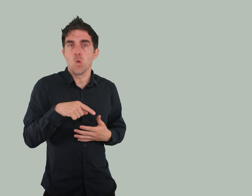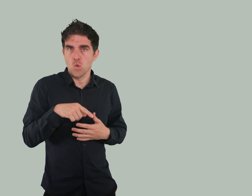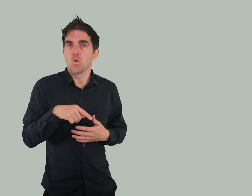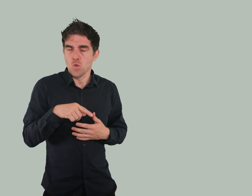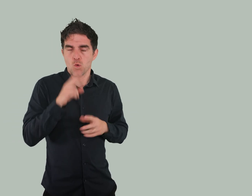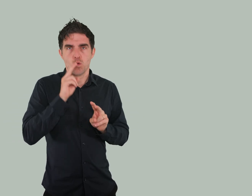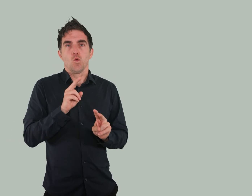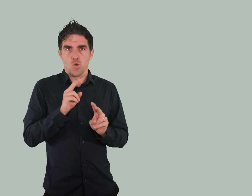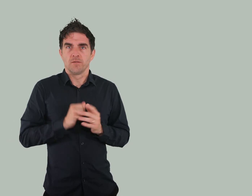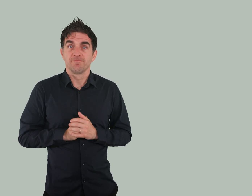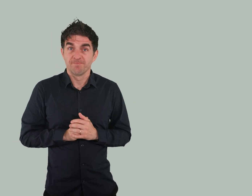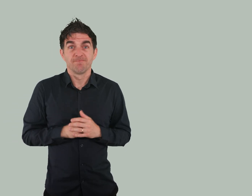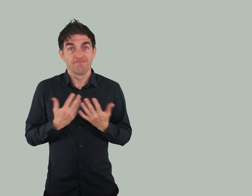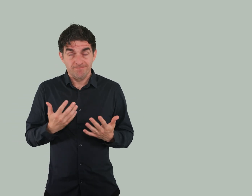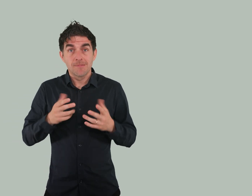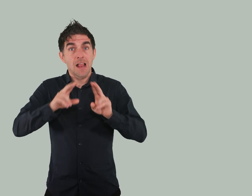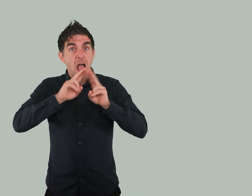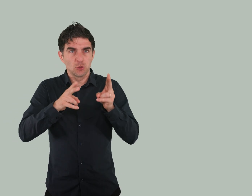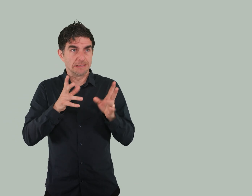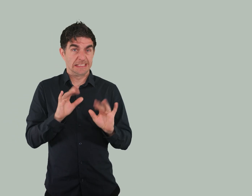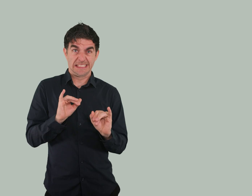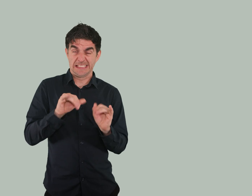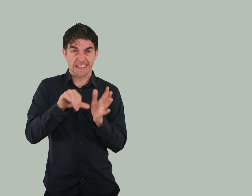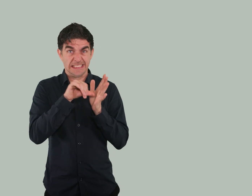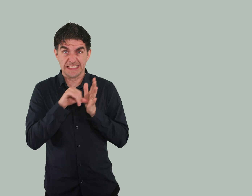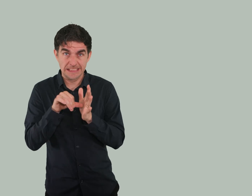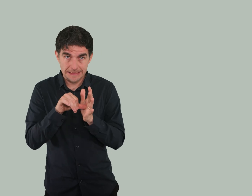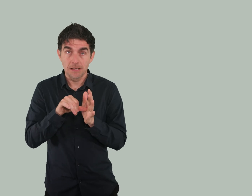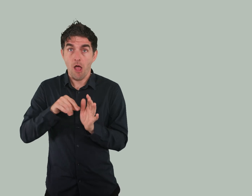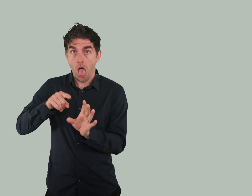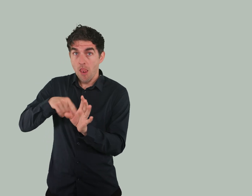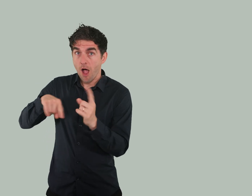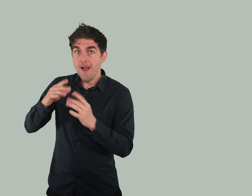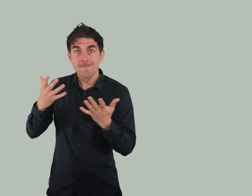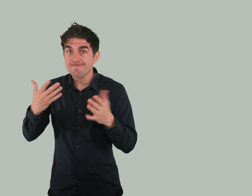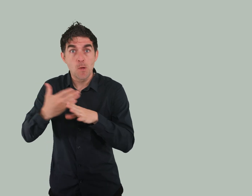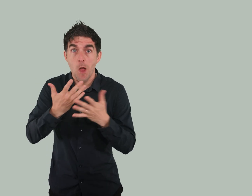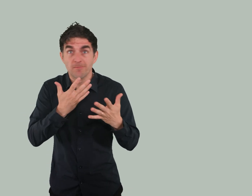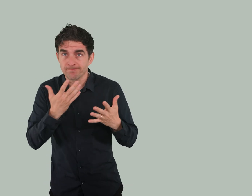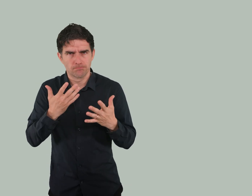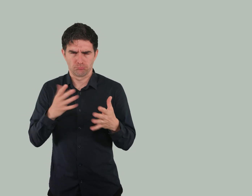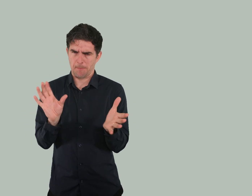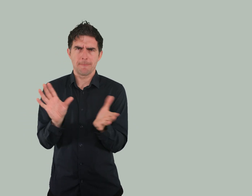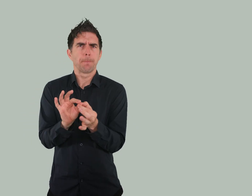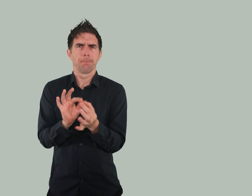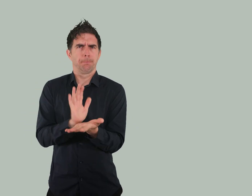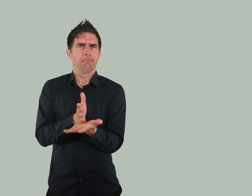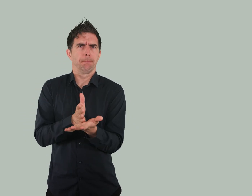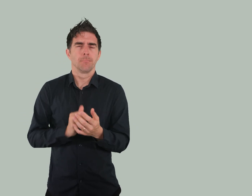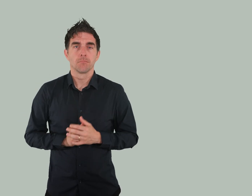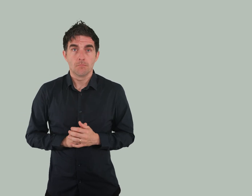The interaction between the housing crisis and youth labour market access is direct.